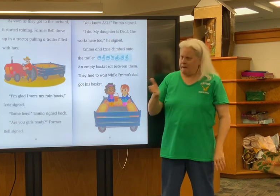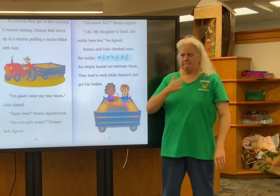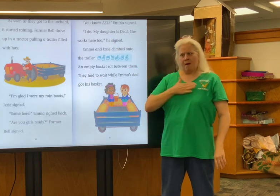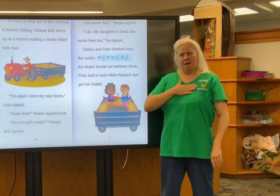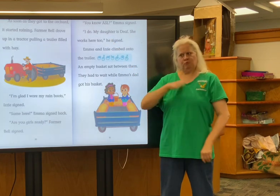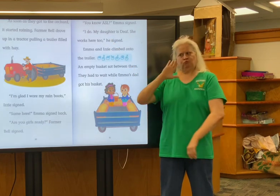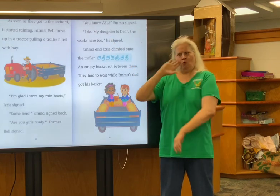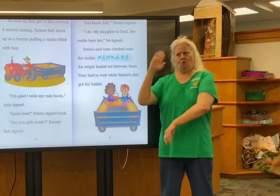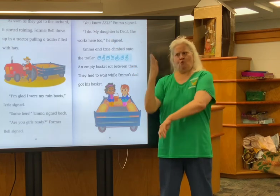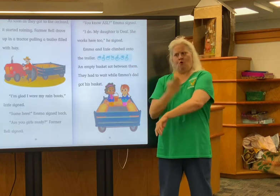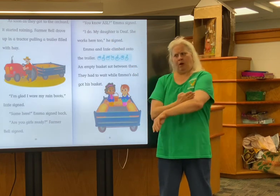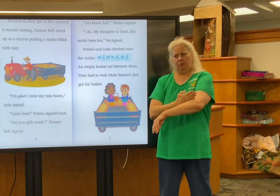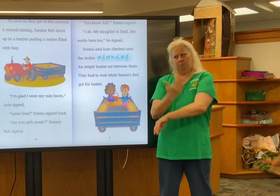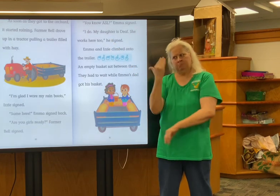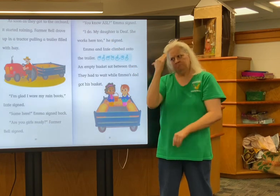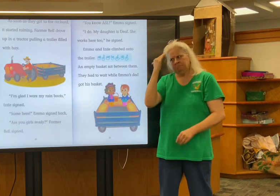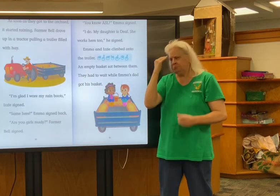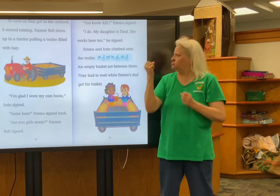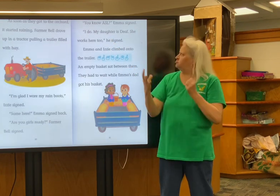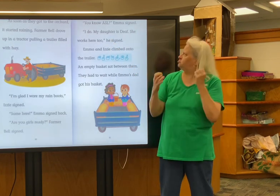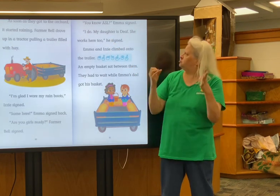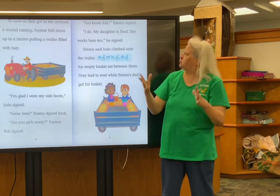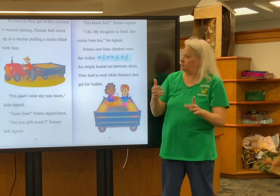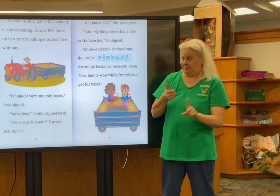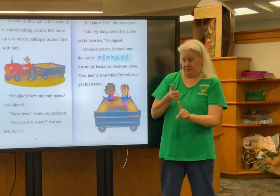"I do. My daughter is Deaf."